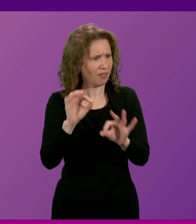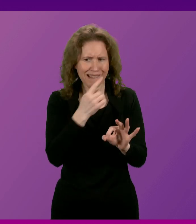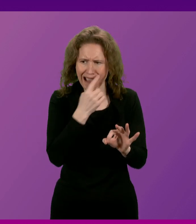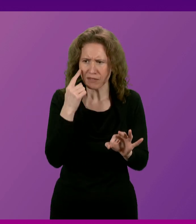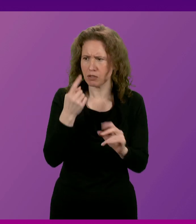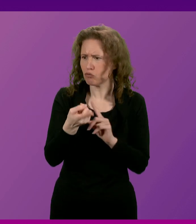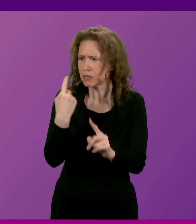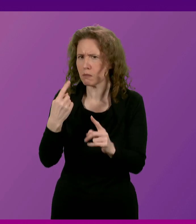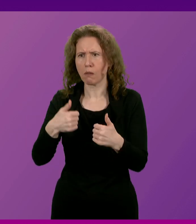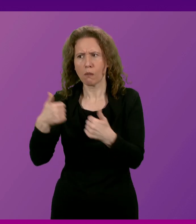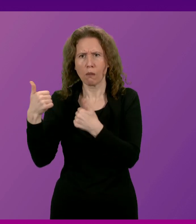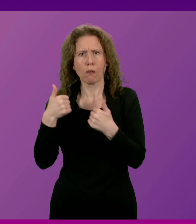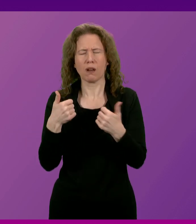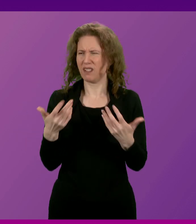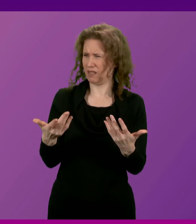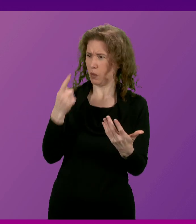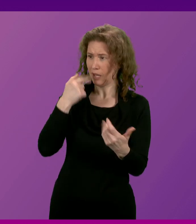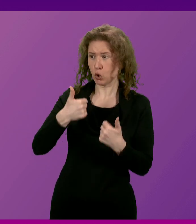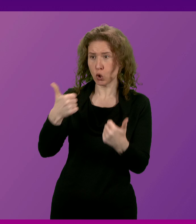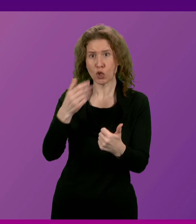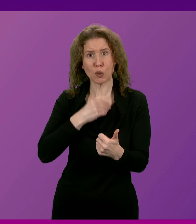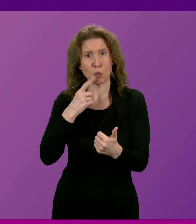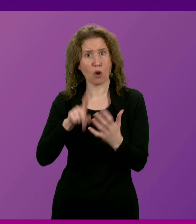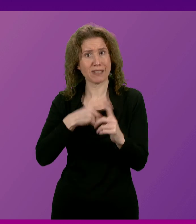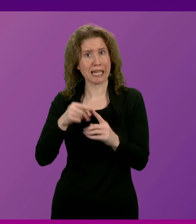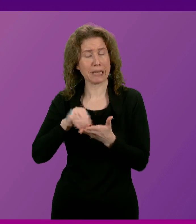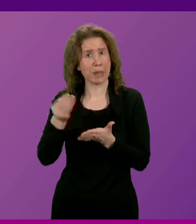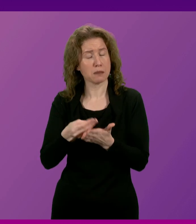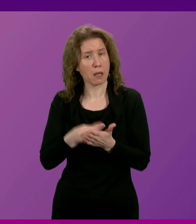the First Minister believe that that is a good use of taxpayers’ money?